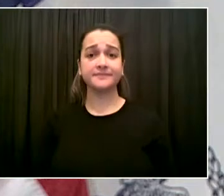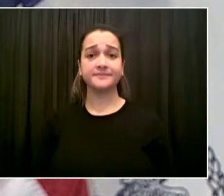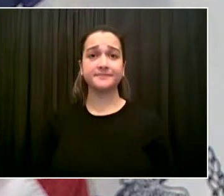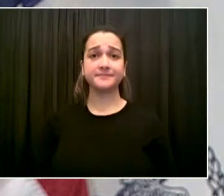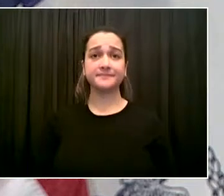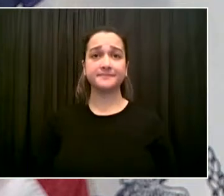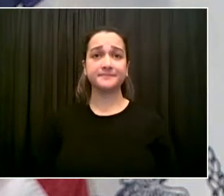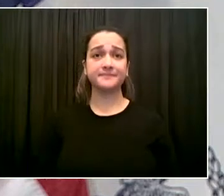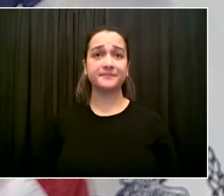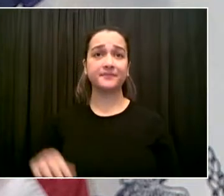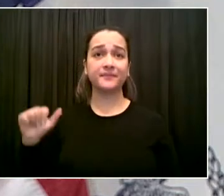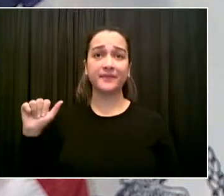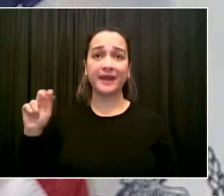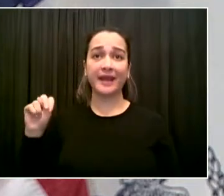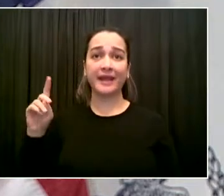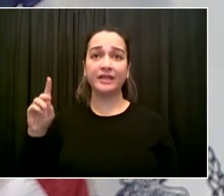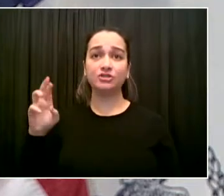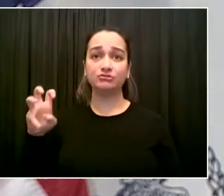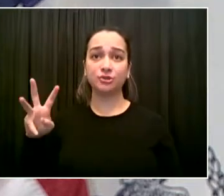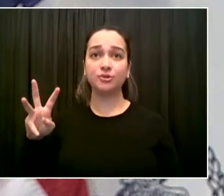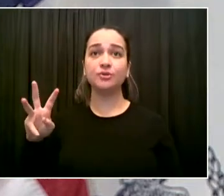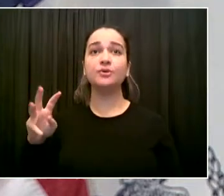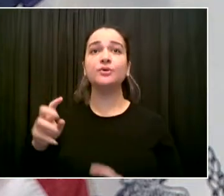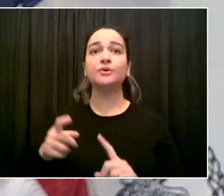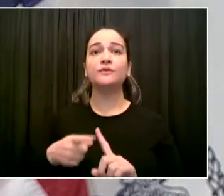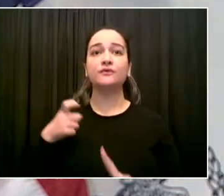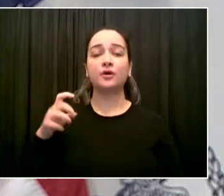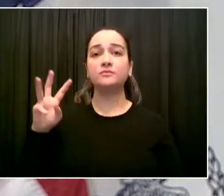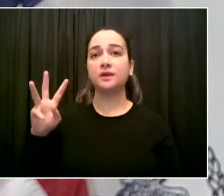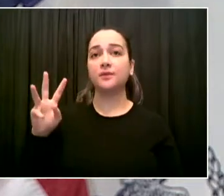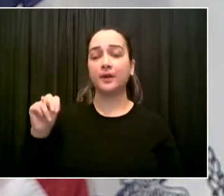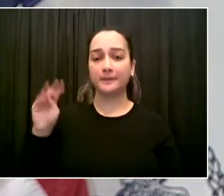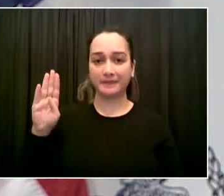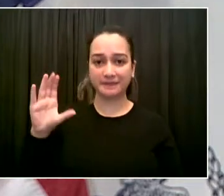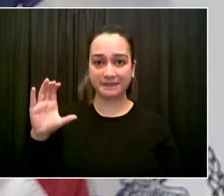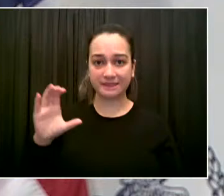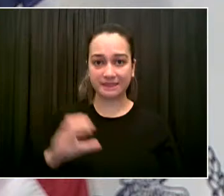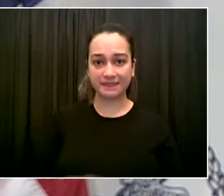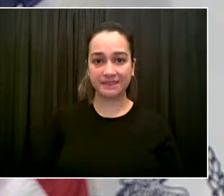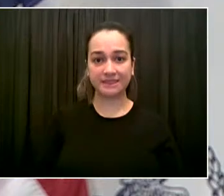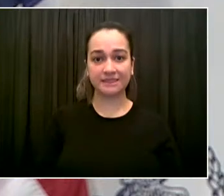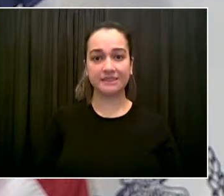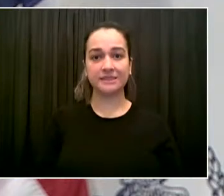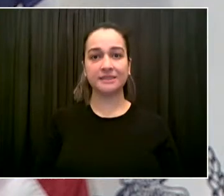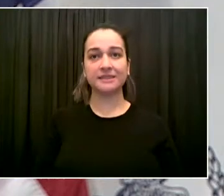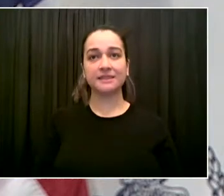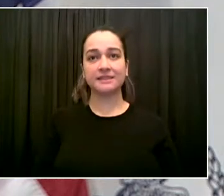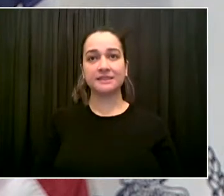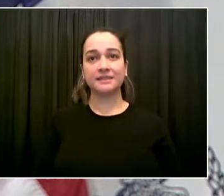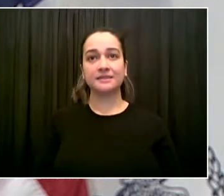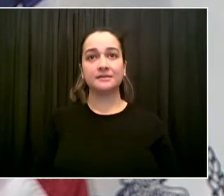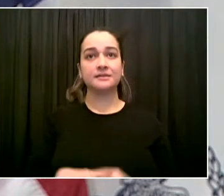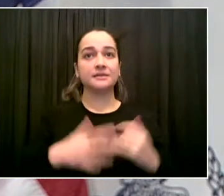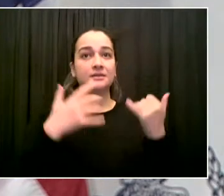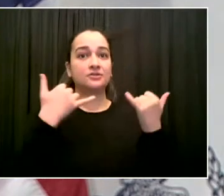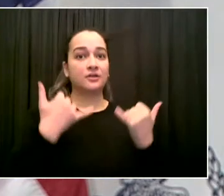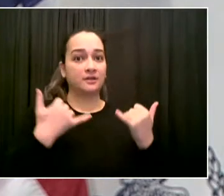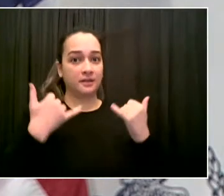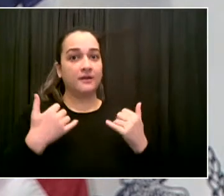ANDREW FROM W NBC